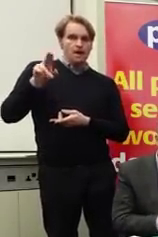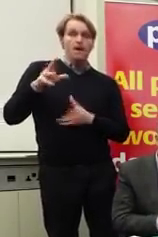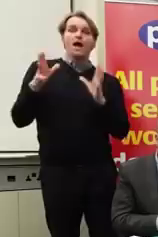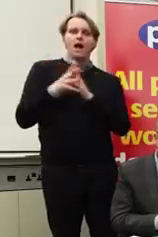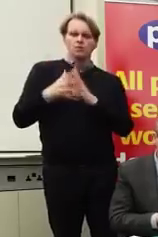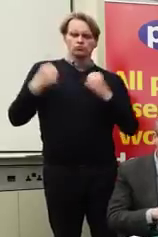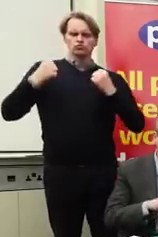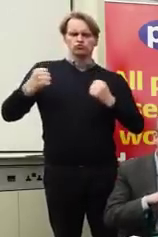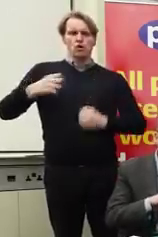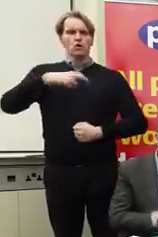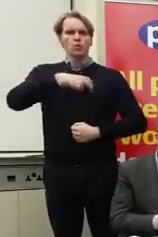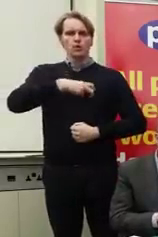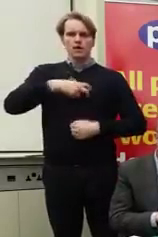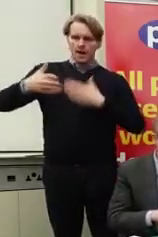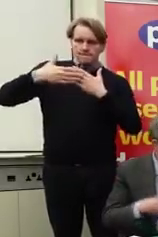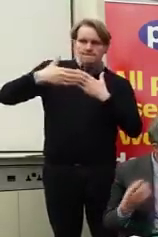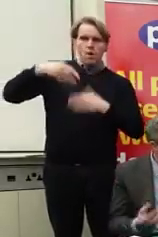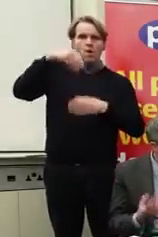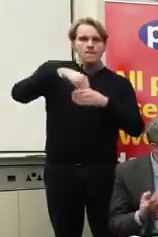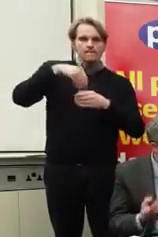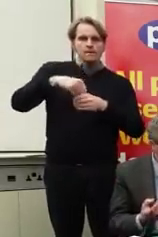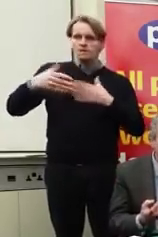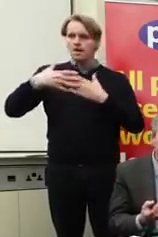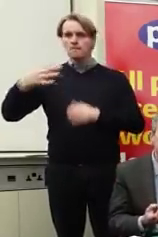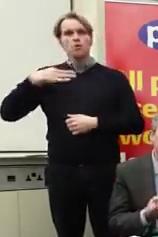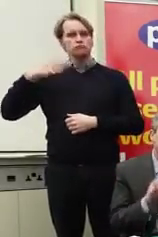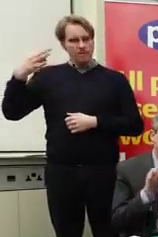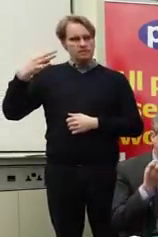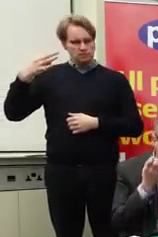members getting involved, more reps and being active in every workplace and if